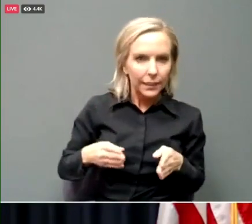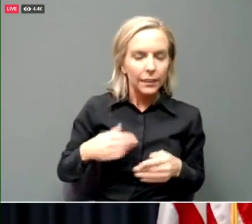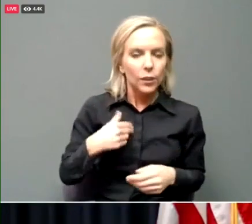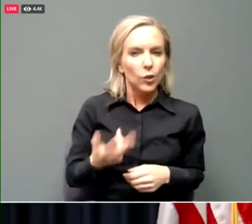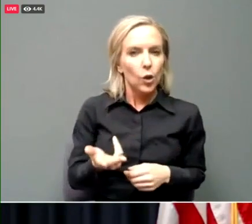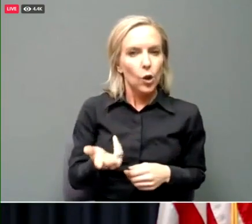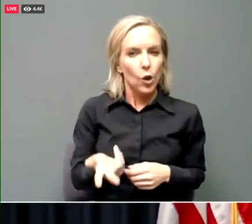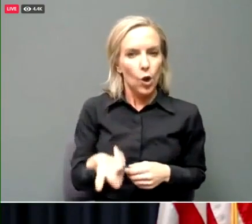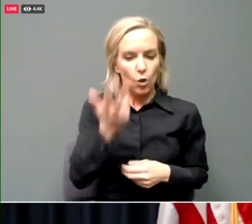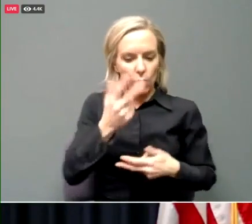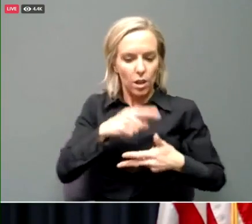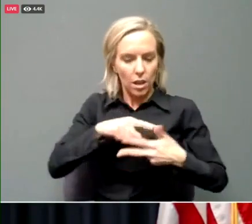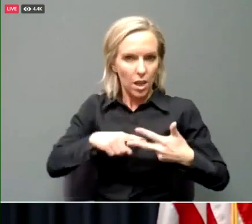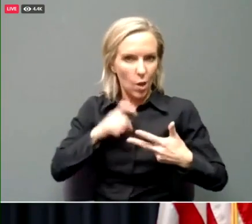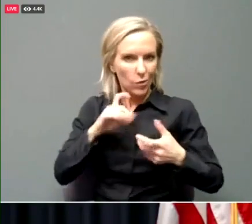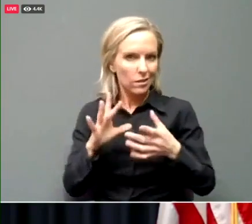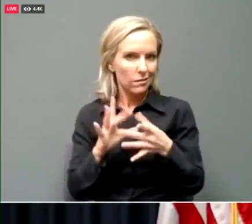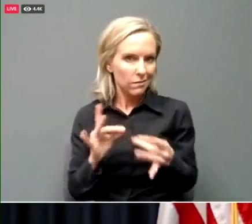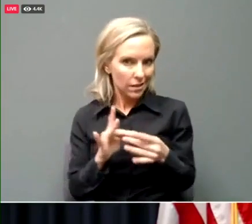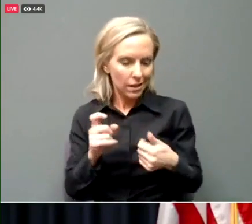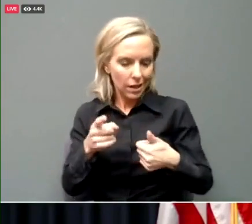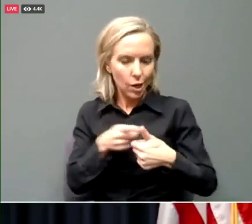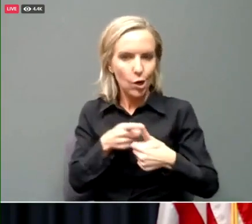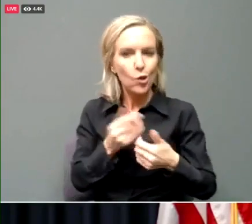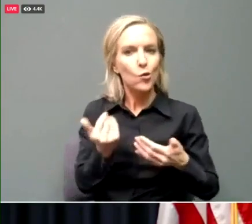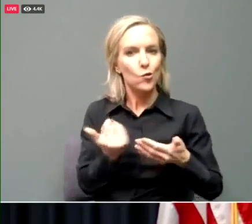about. The first thing is the new variant. James, Could we put up the